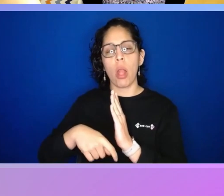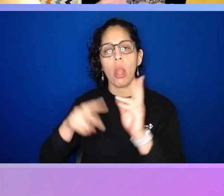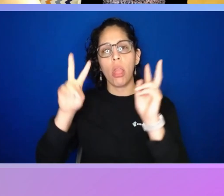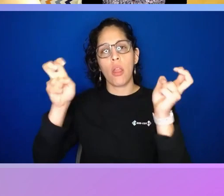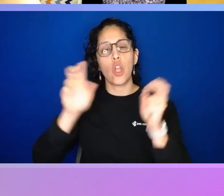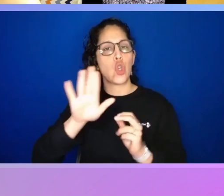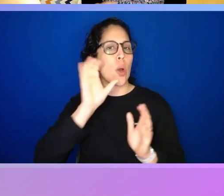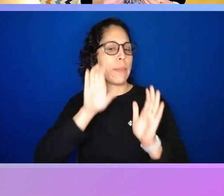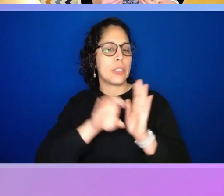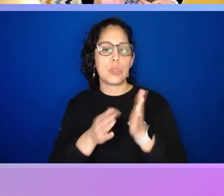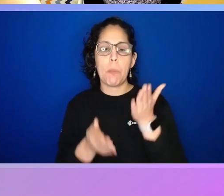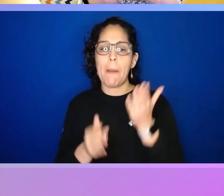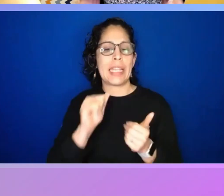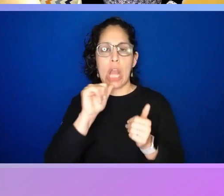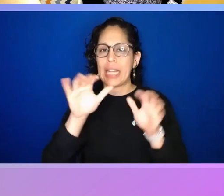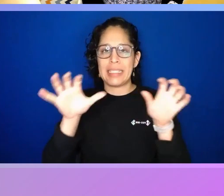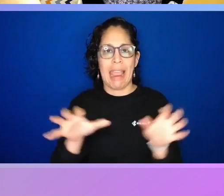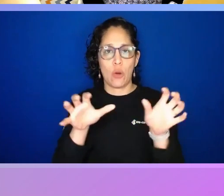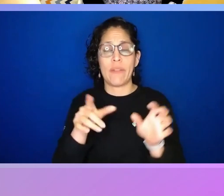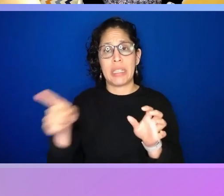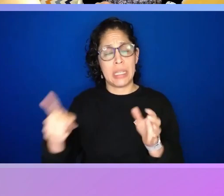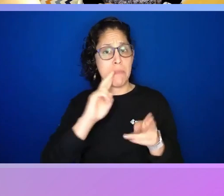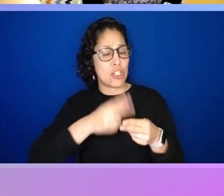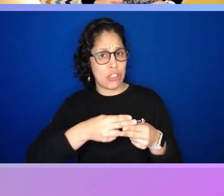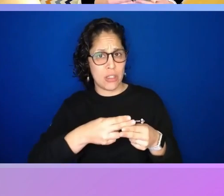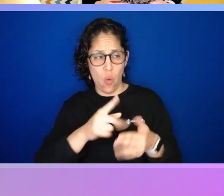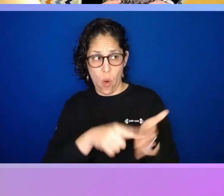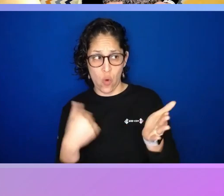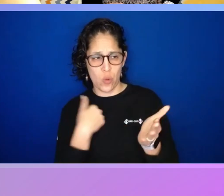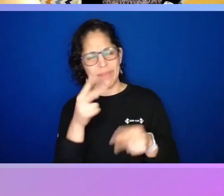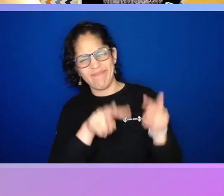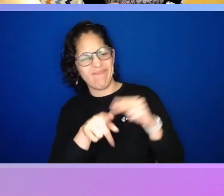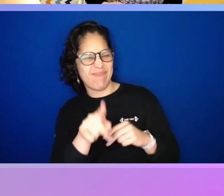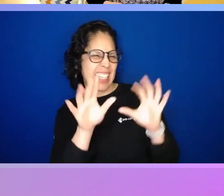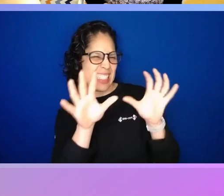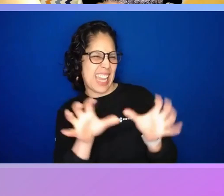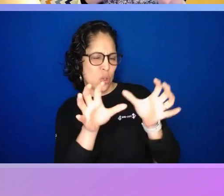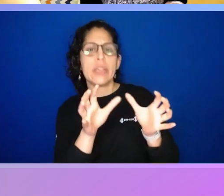hold the motion or prompt user to act, or do we just call it eye candy candy? As I